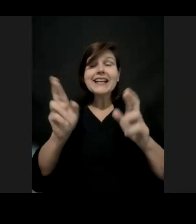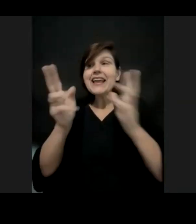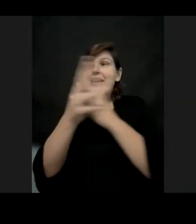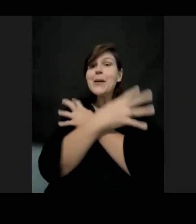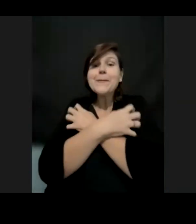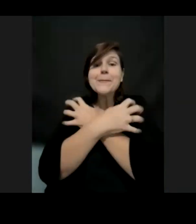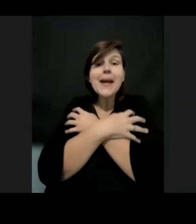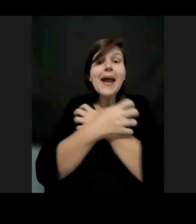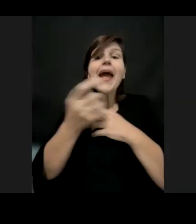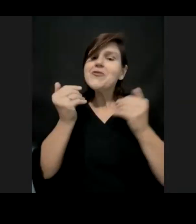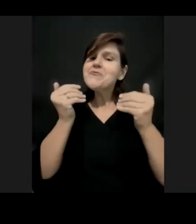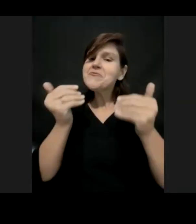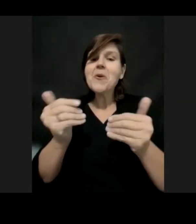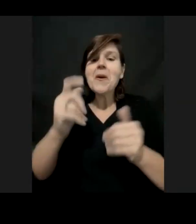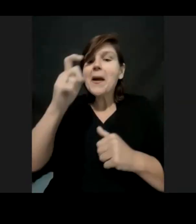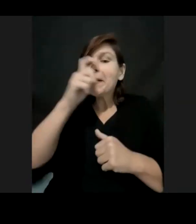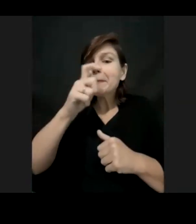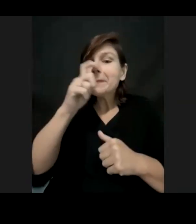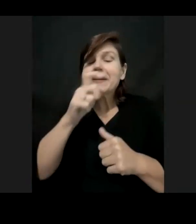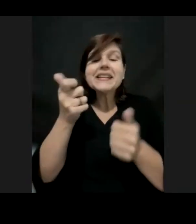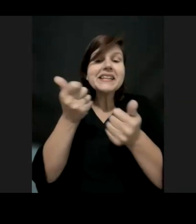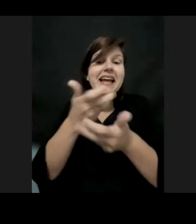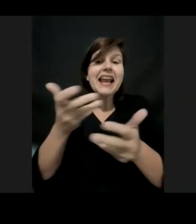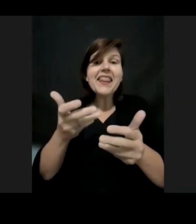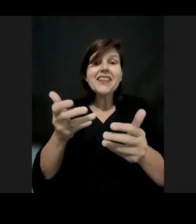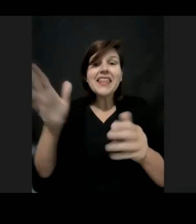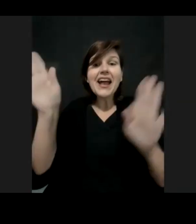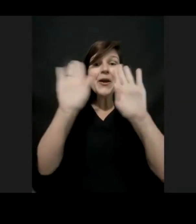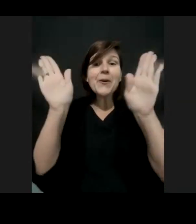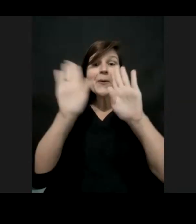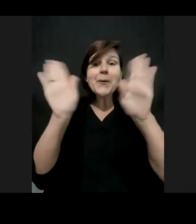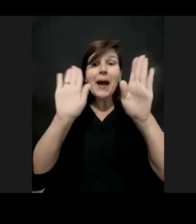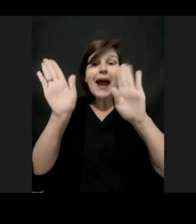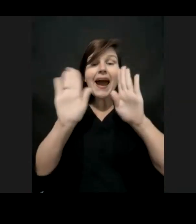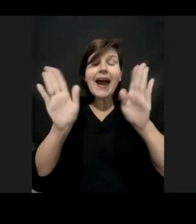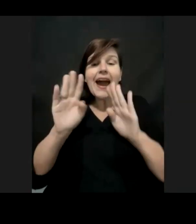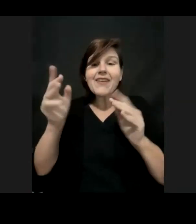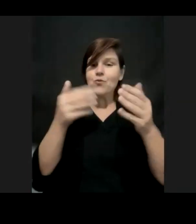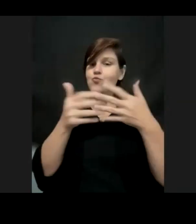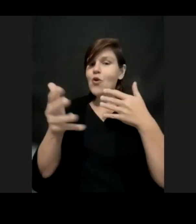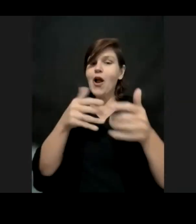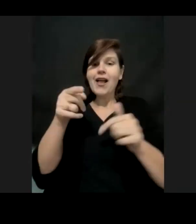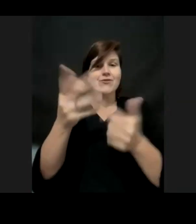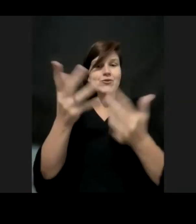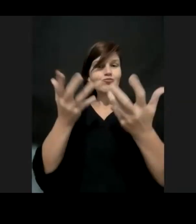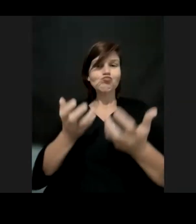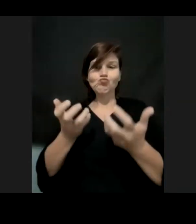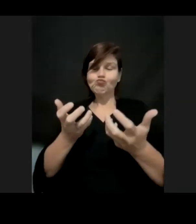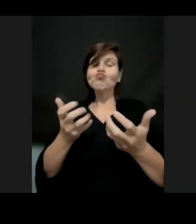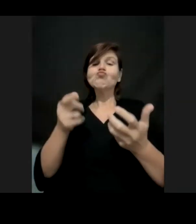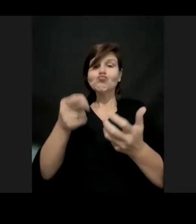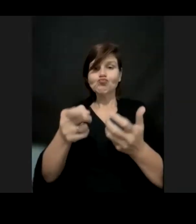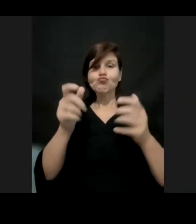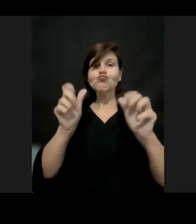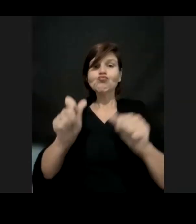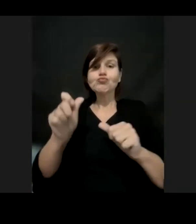Just find anything or just give us a big wave, whatever works for you. You ready? Marvin is going to give you a really big hello.